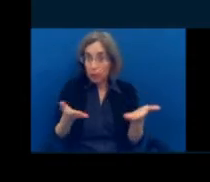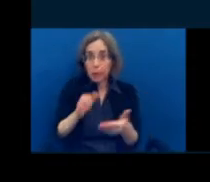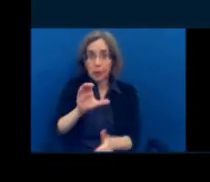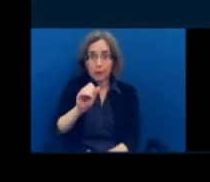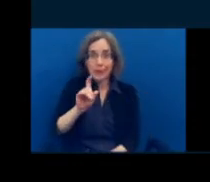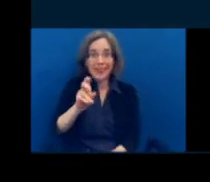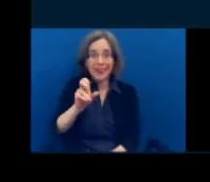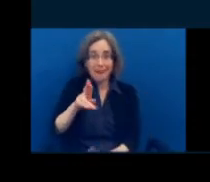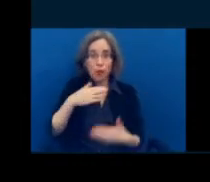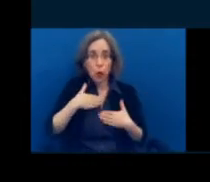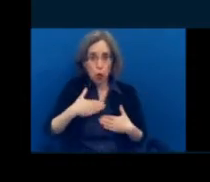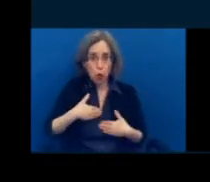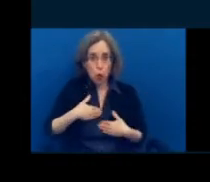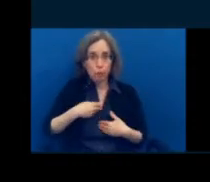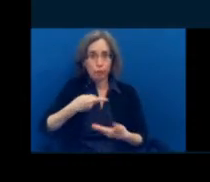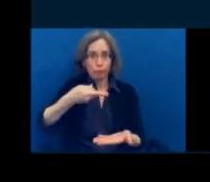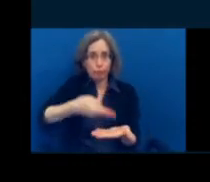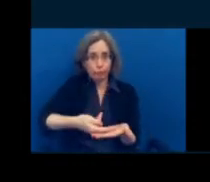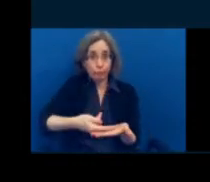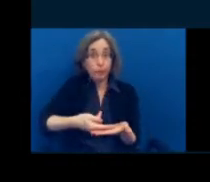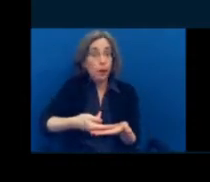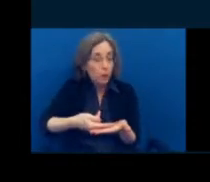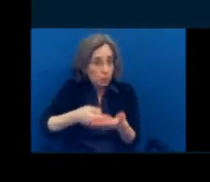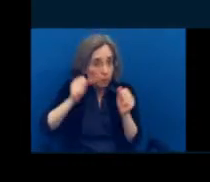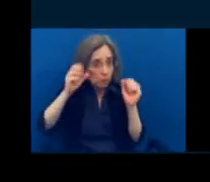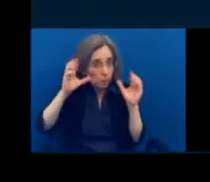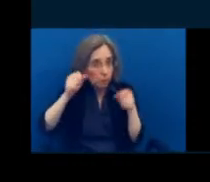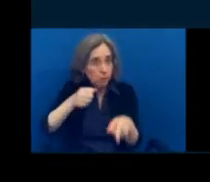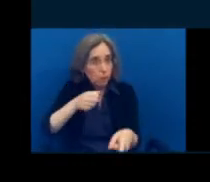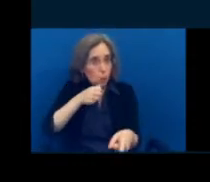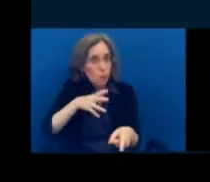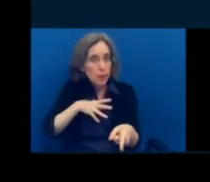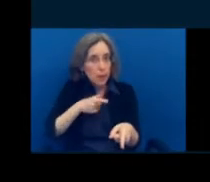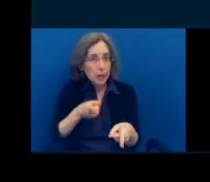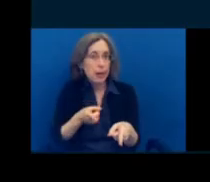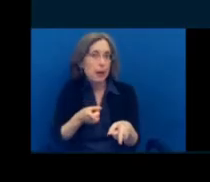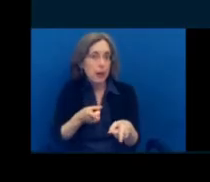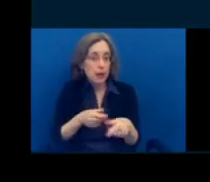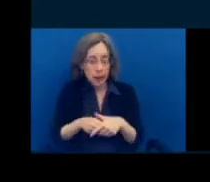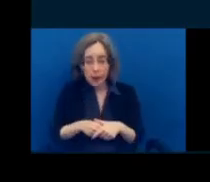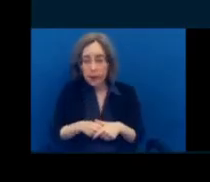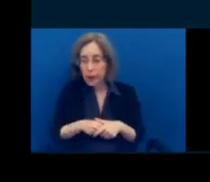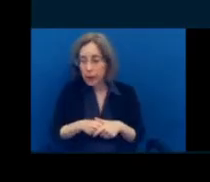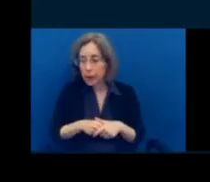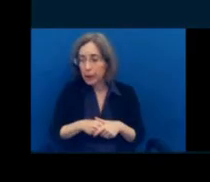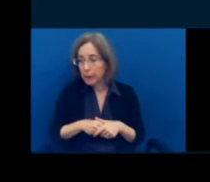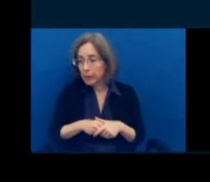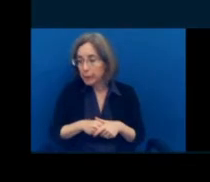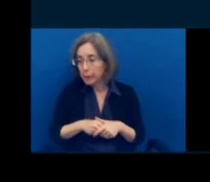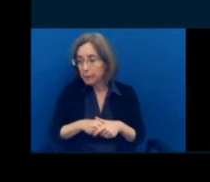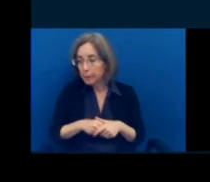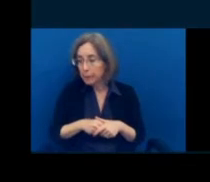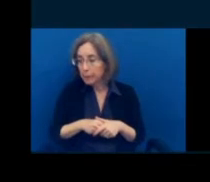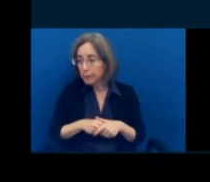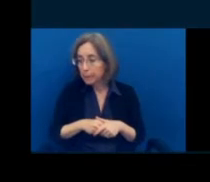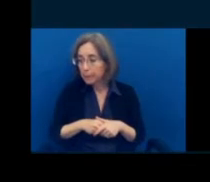AND QUITE REMARKABLY, IT'S A WOMAN. THIS WAS NOT BY CHANCE.